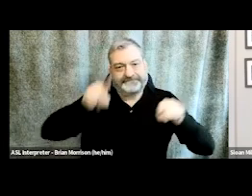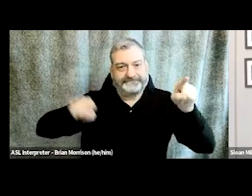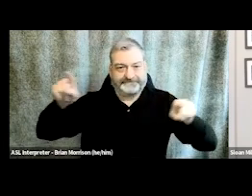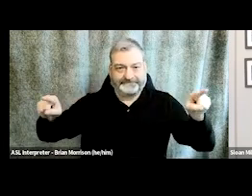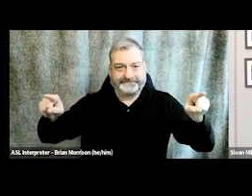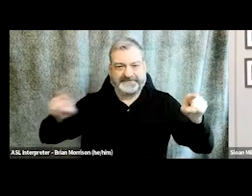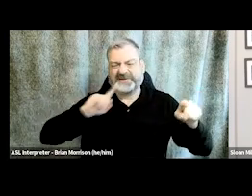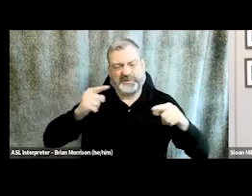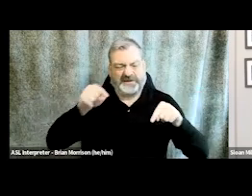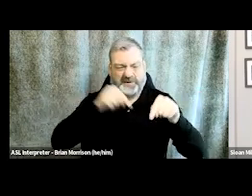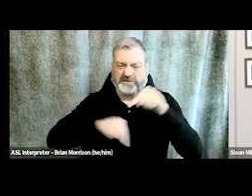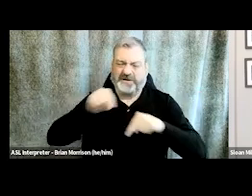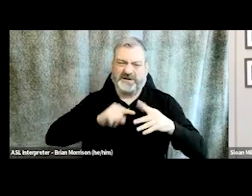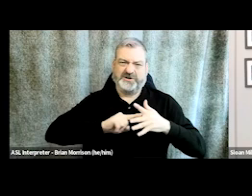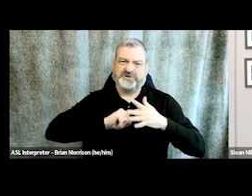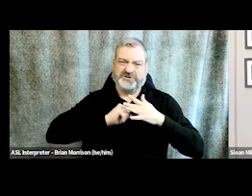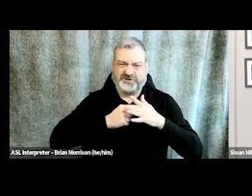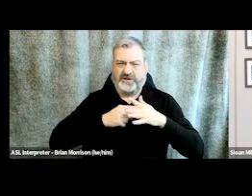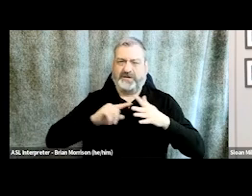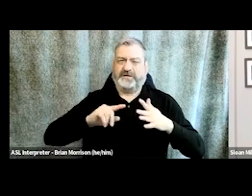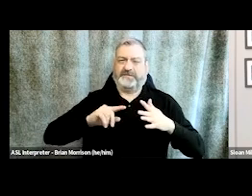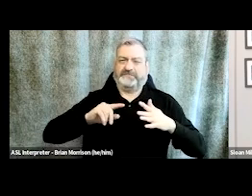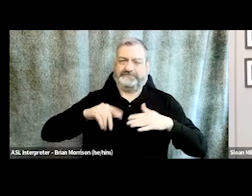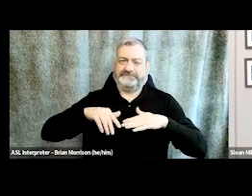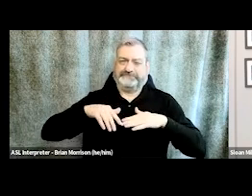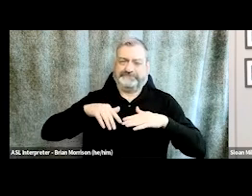giving you some foundational information and then taking a couple of deep dives